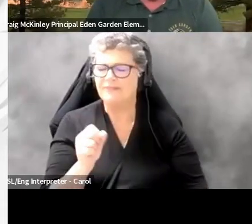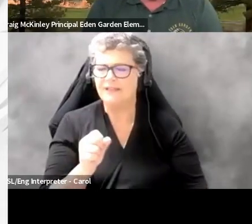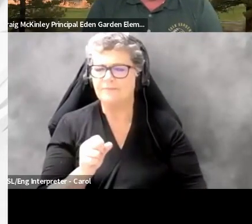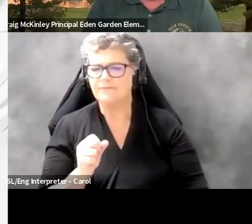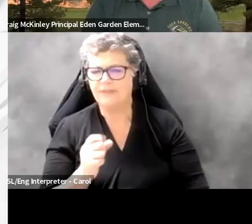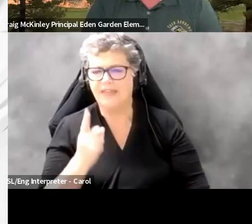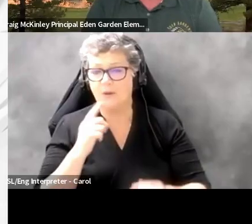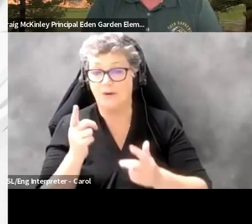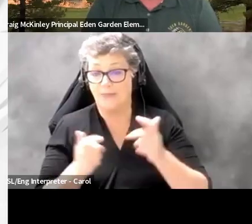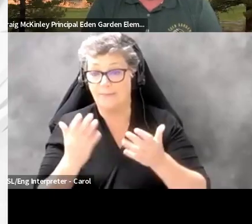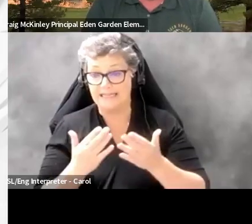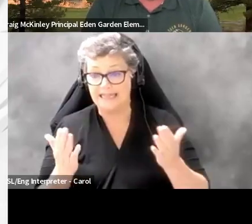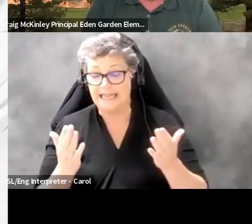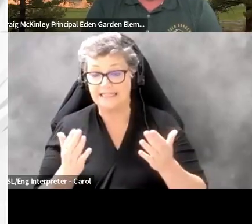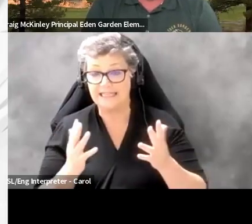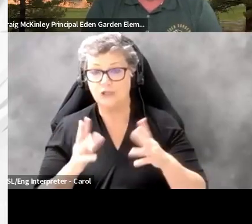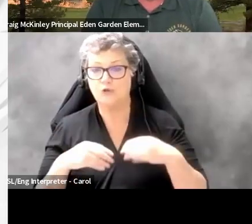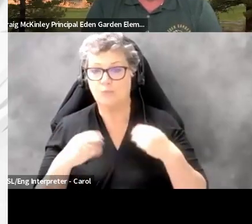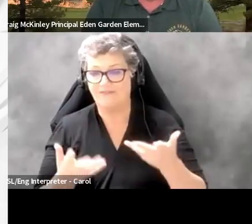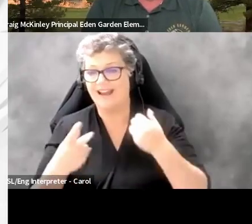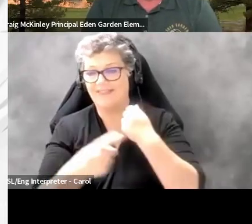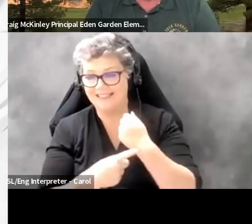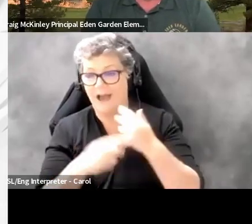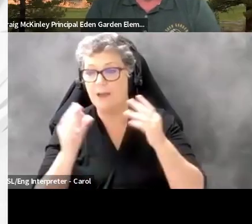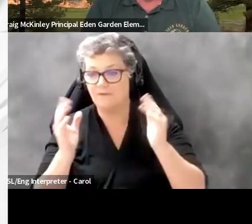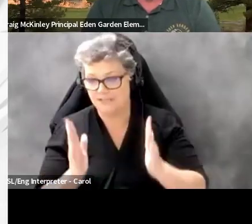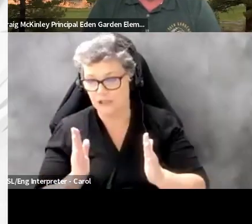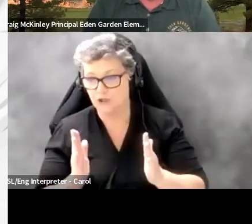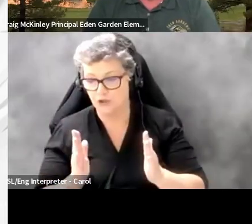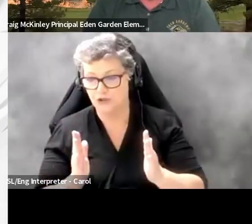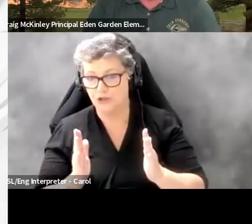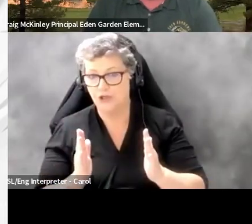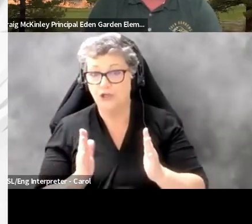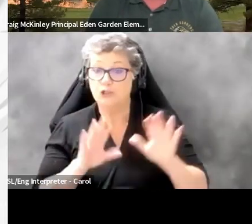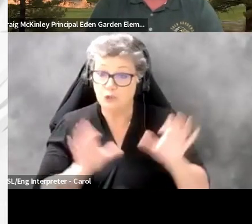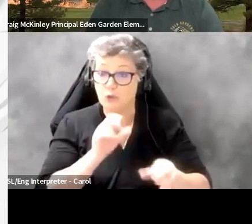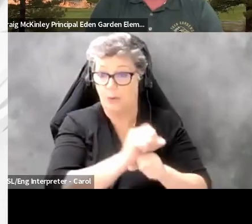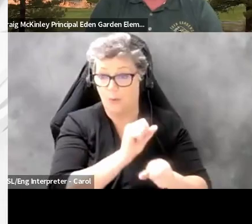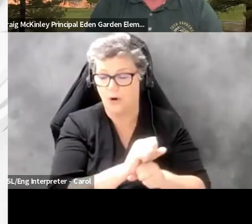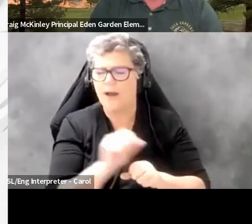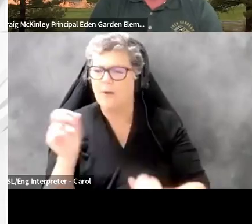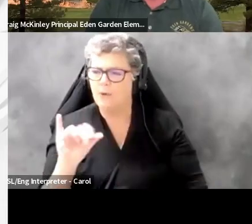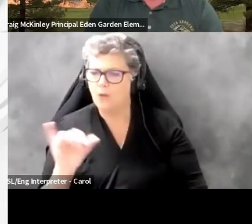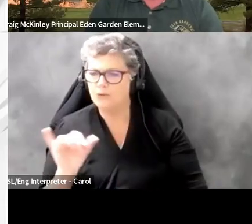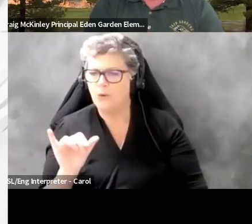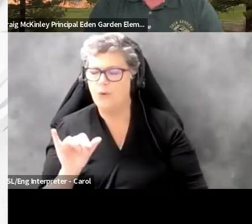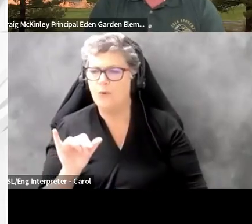the biggest things is just providing the time for teachers to to one do the work but also to go and